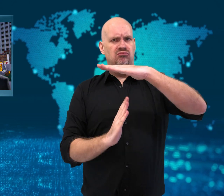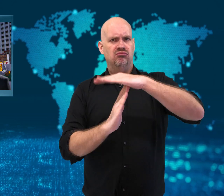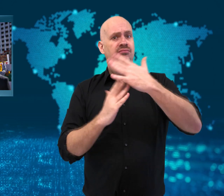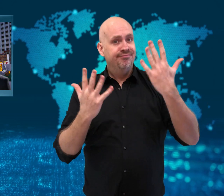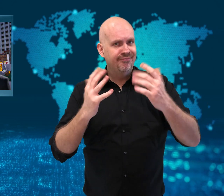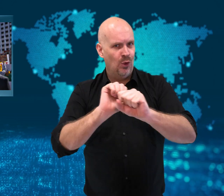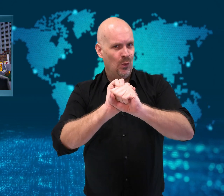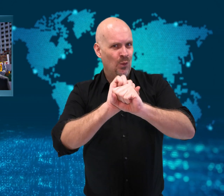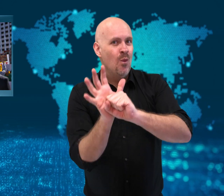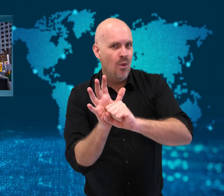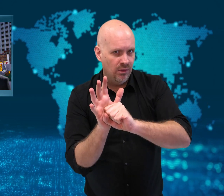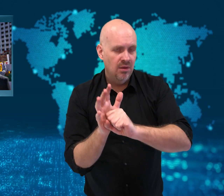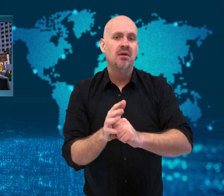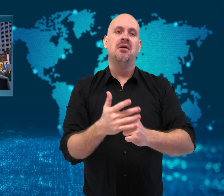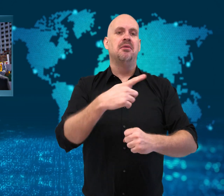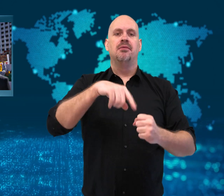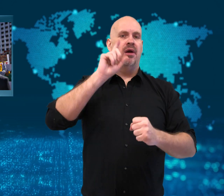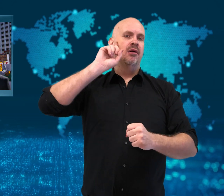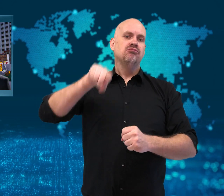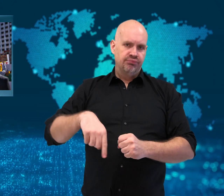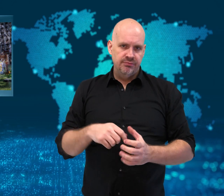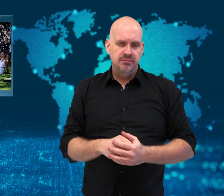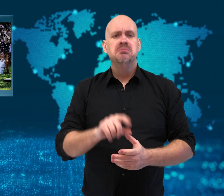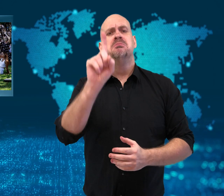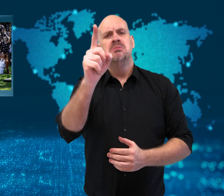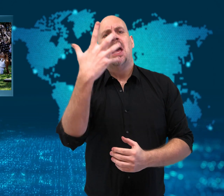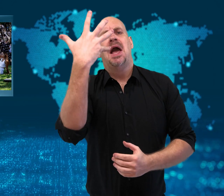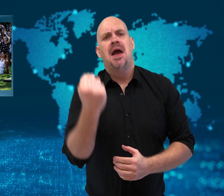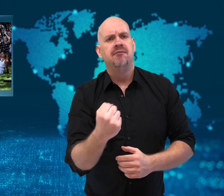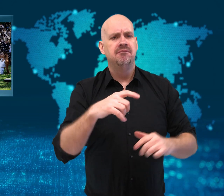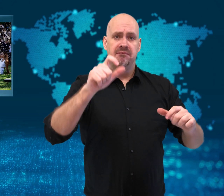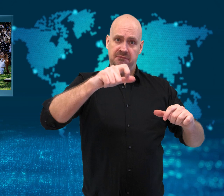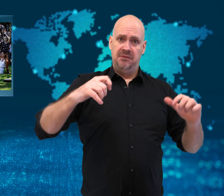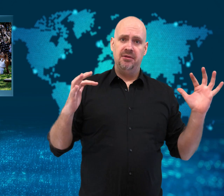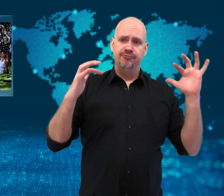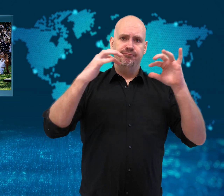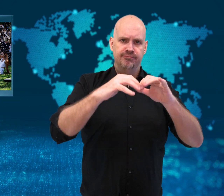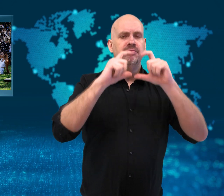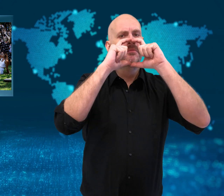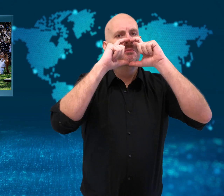had limited gatherings to 500 due to COVID-19.